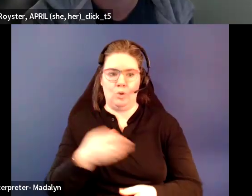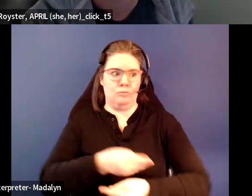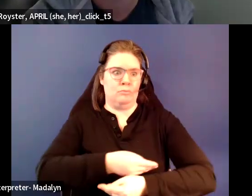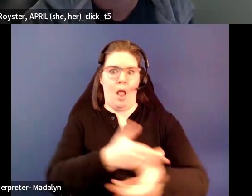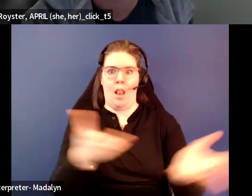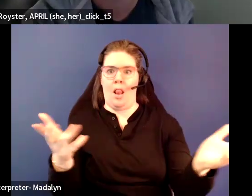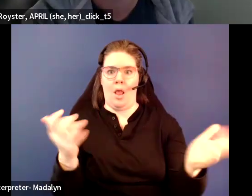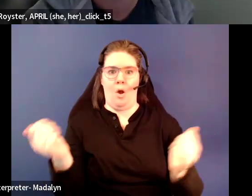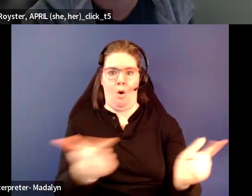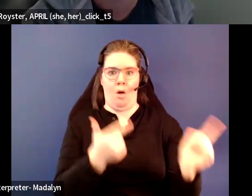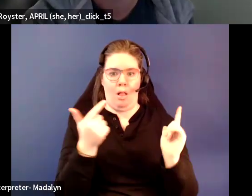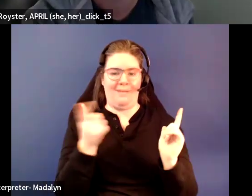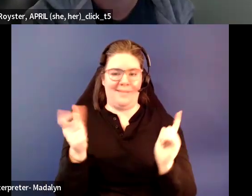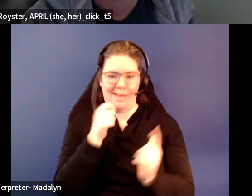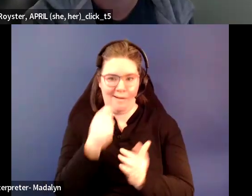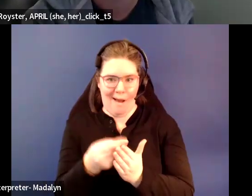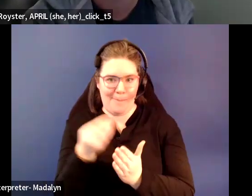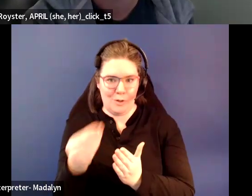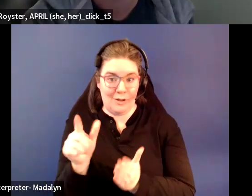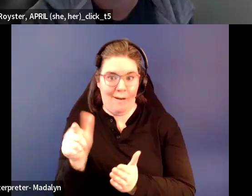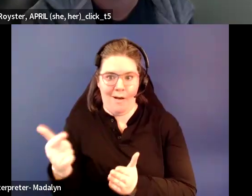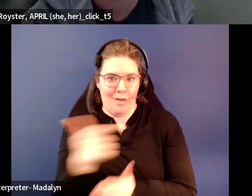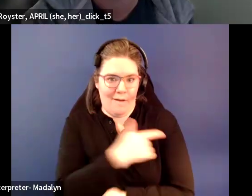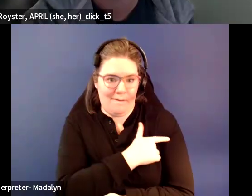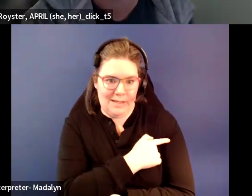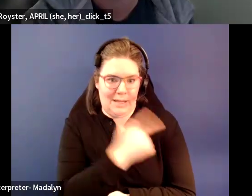Carolyn Grawi: purchasing the other vaccines at all, because they're too expensive.